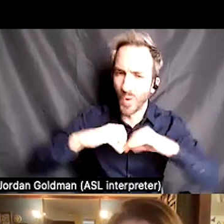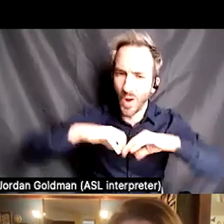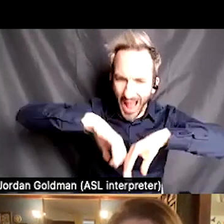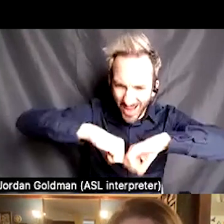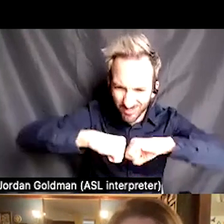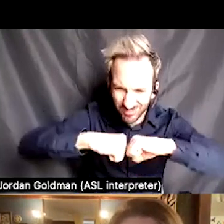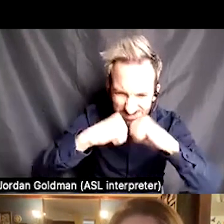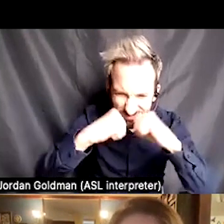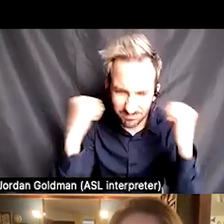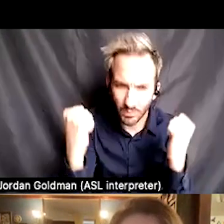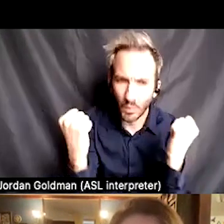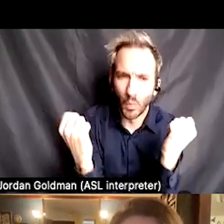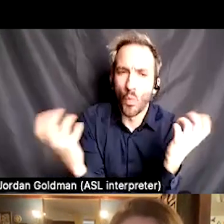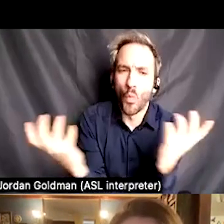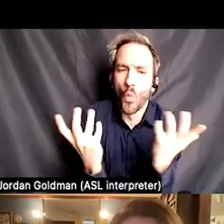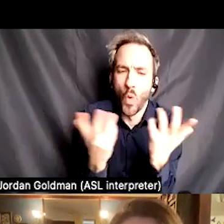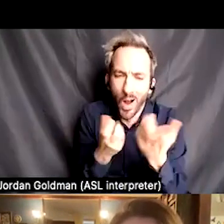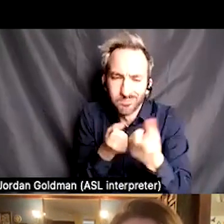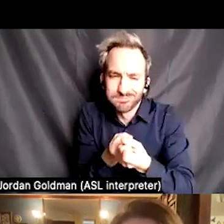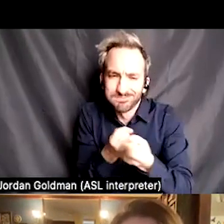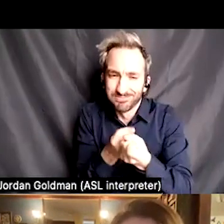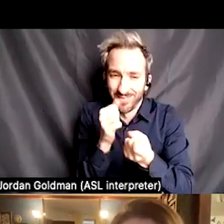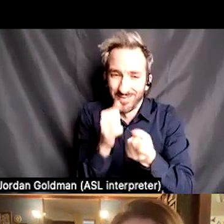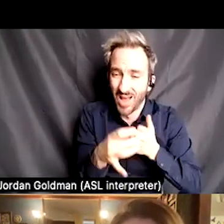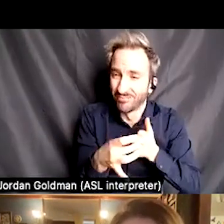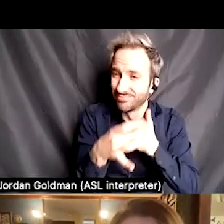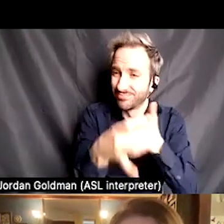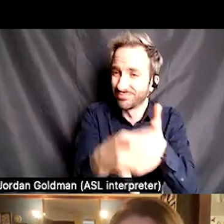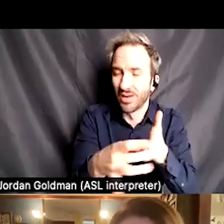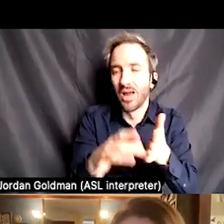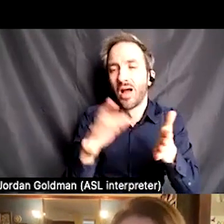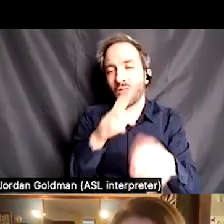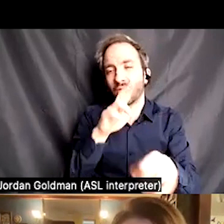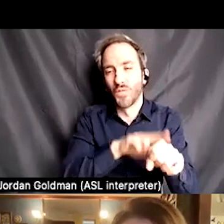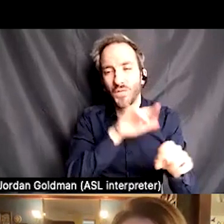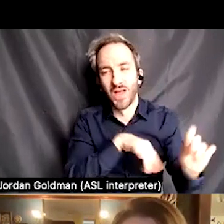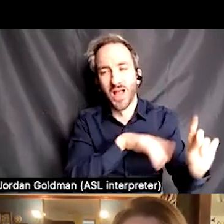growth in this category. Of course, Alice Oseman's "Heartstopper" and the "Heartstopper Yearbook" are